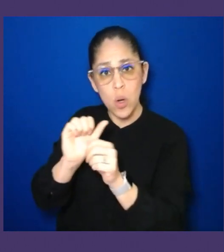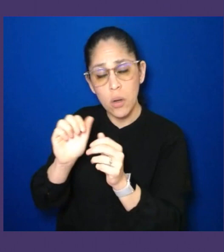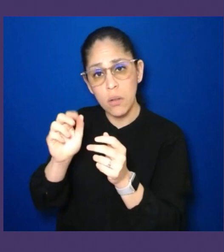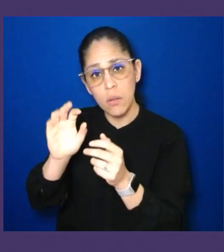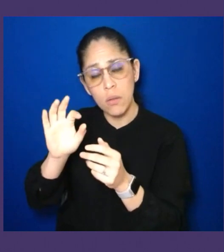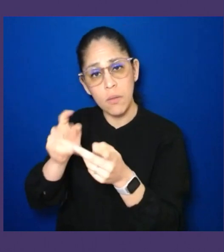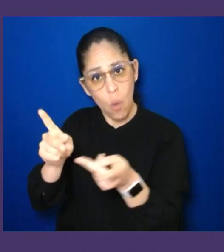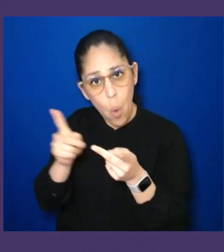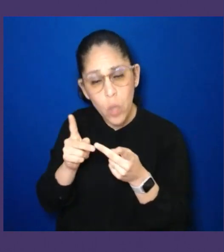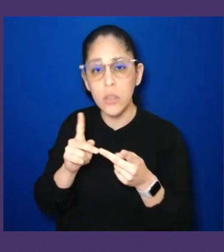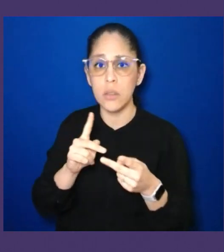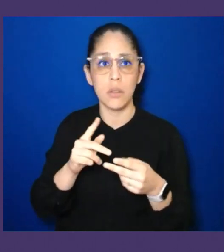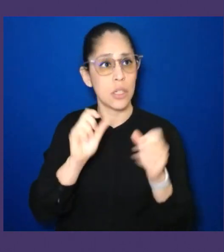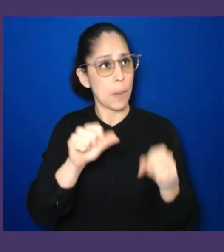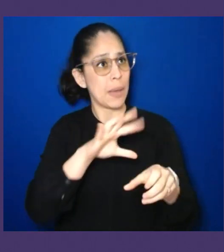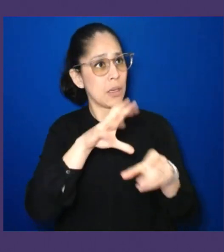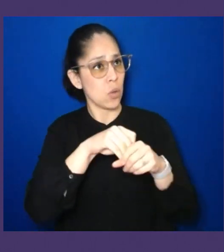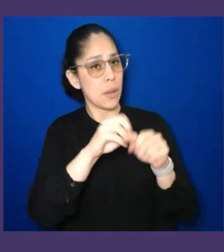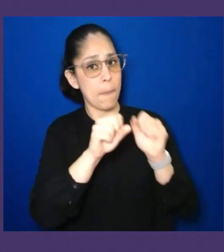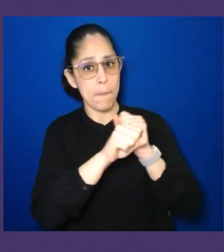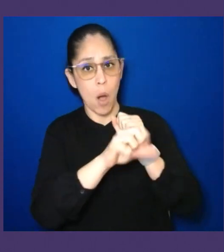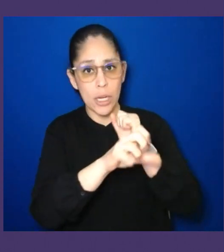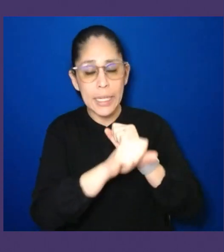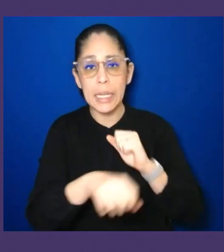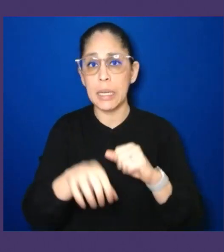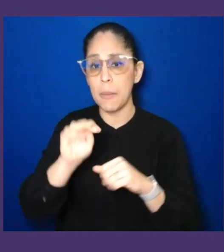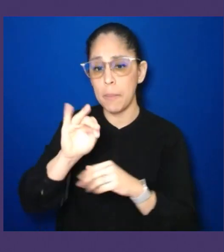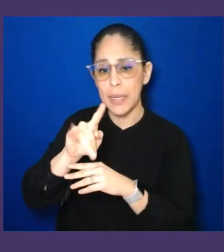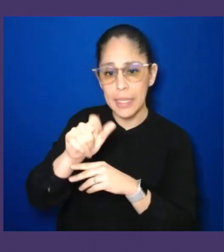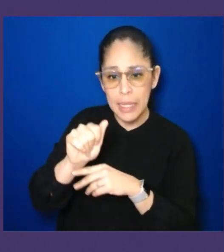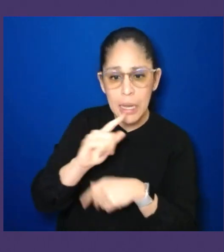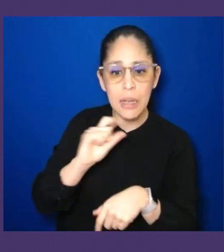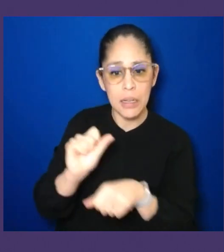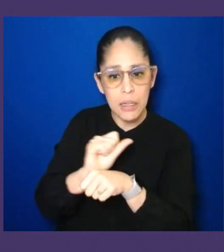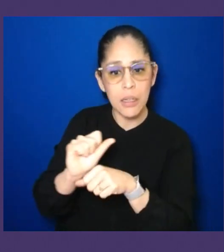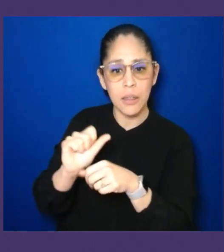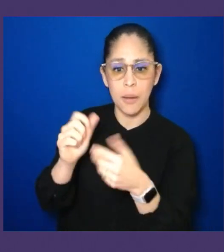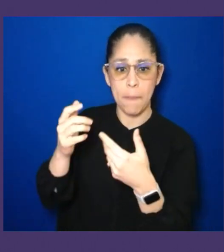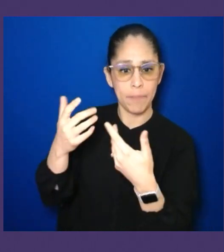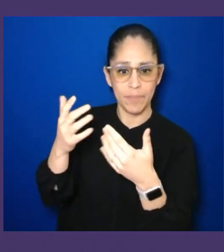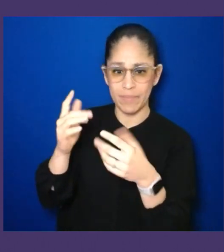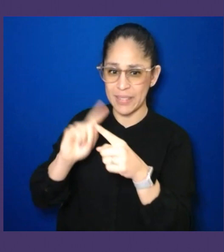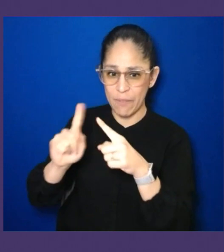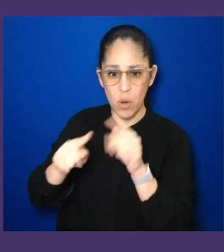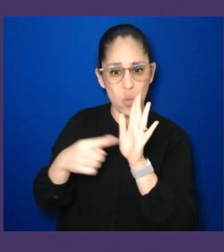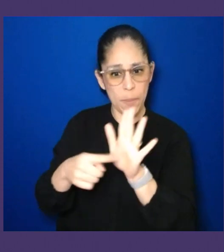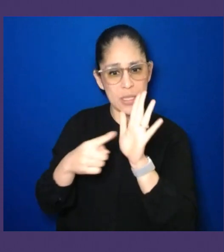Where I'm increasingly focused is in regulations, how corporate behaviors dictate the types of regulations